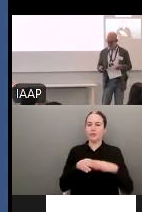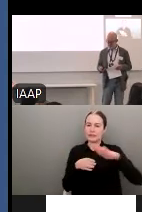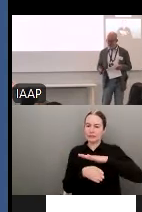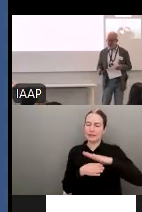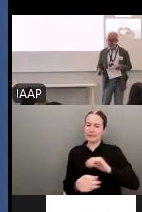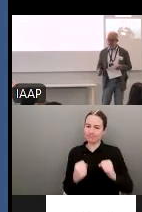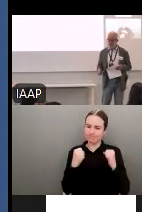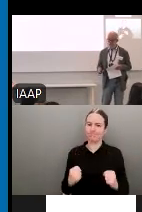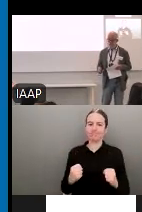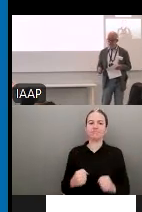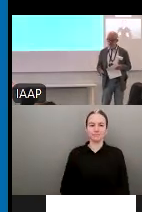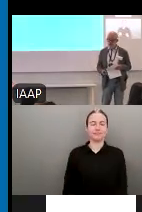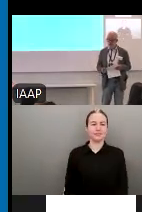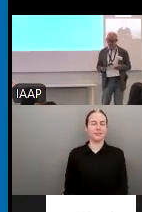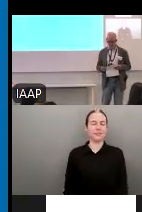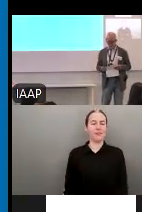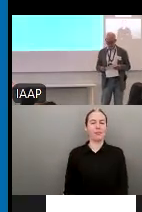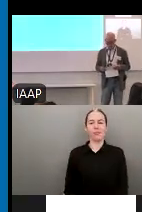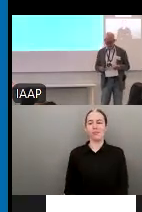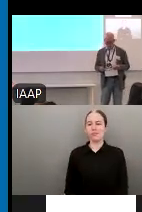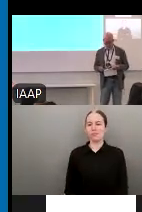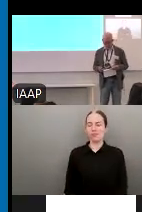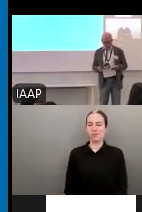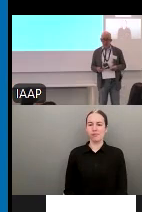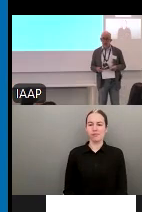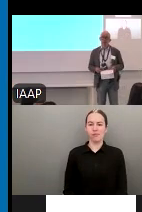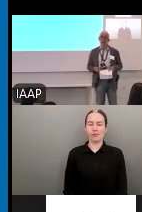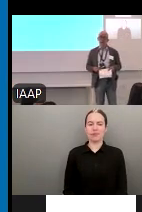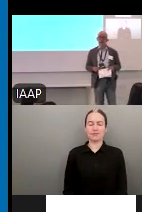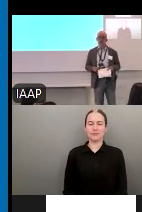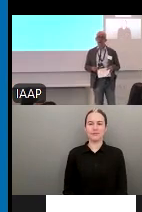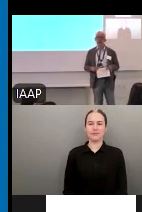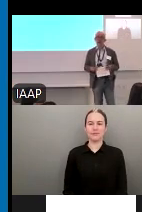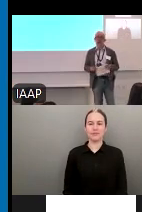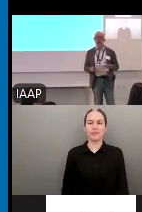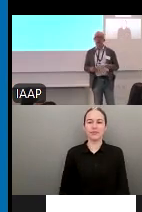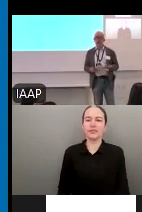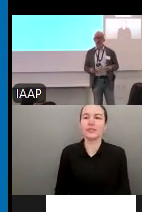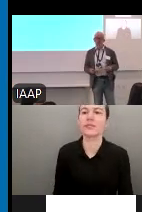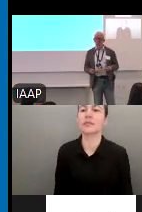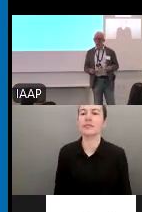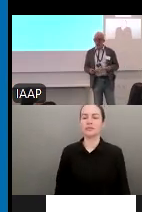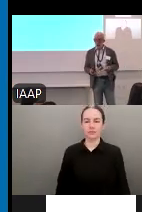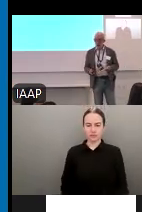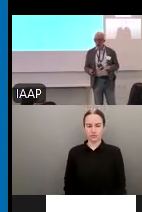and the inclusion. Now, I will present, a few ongoing works.